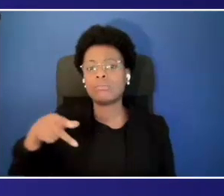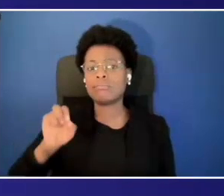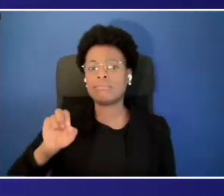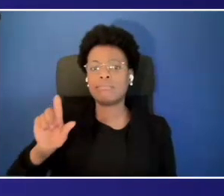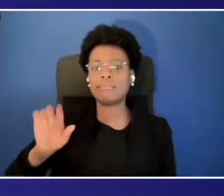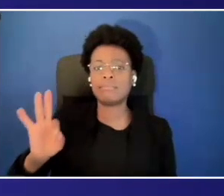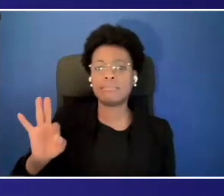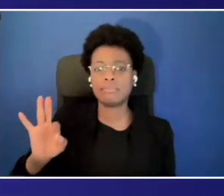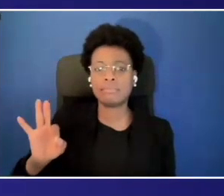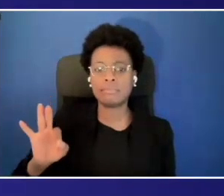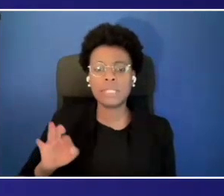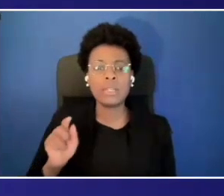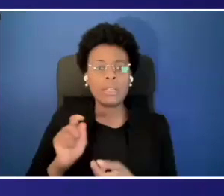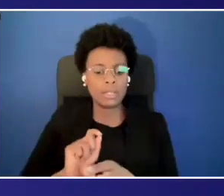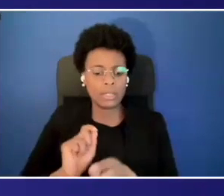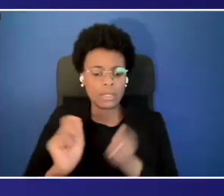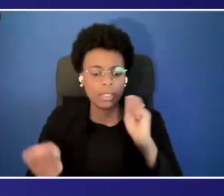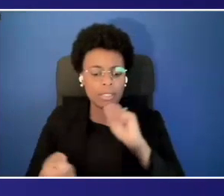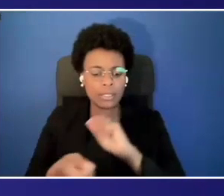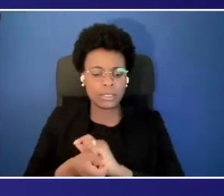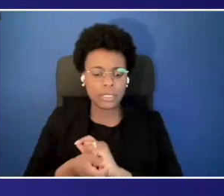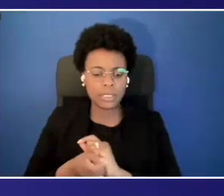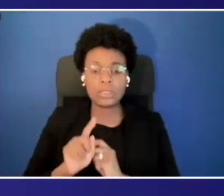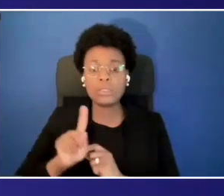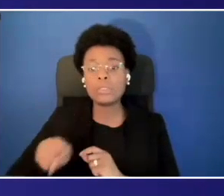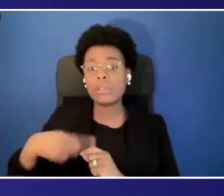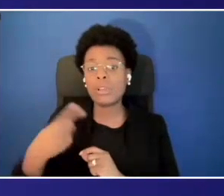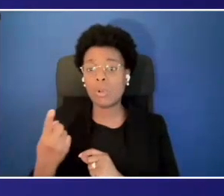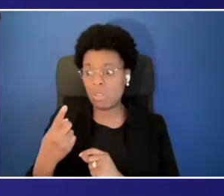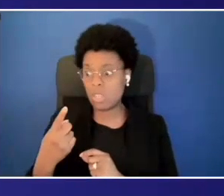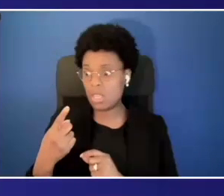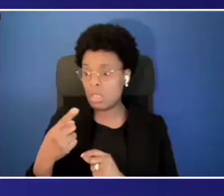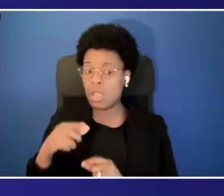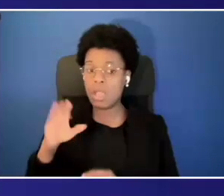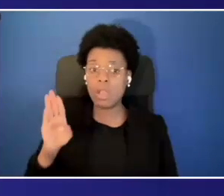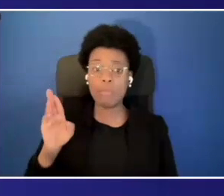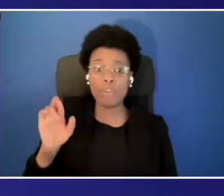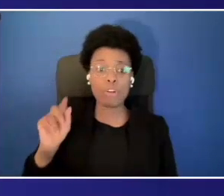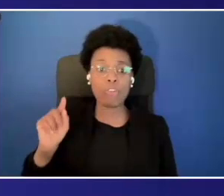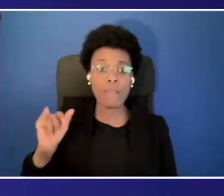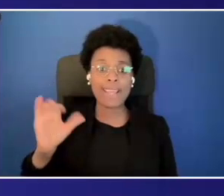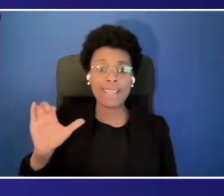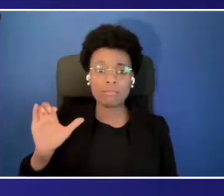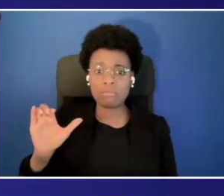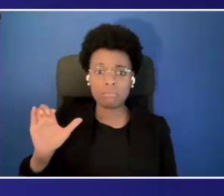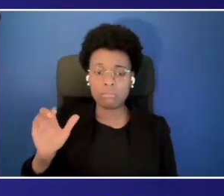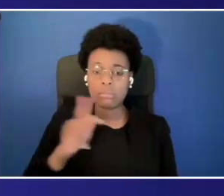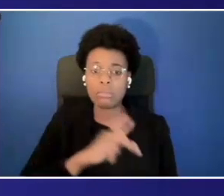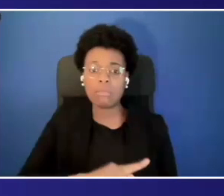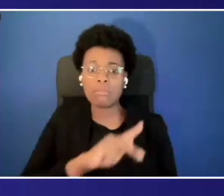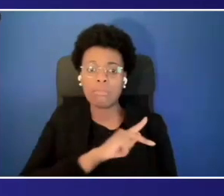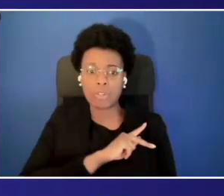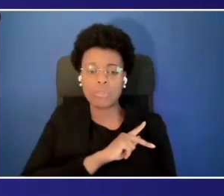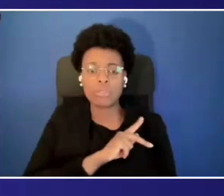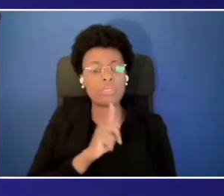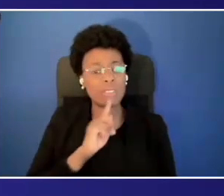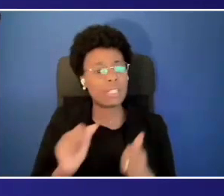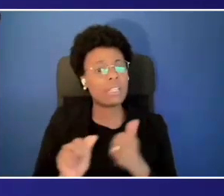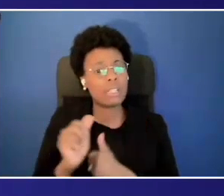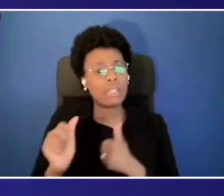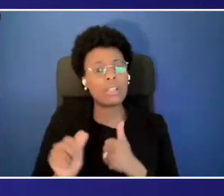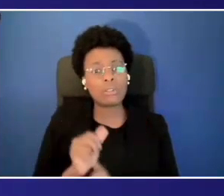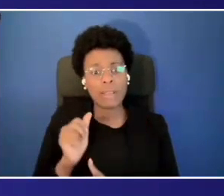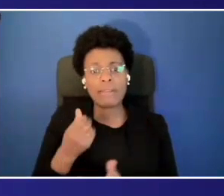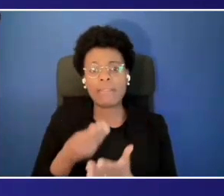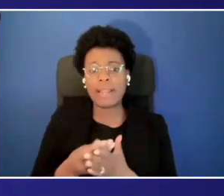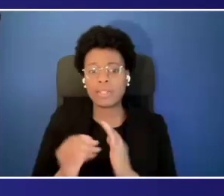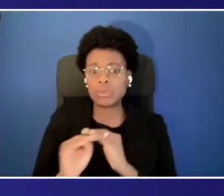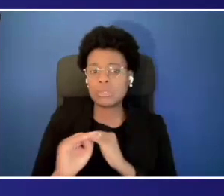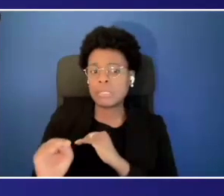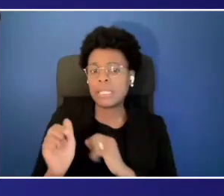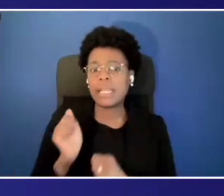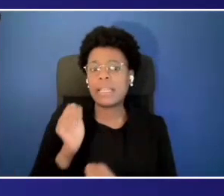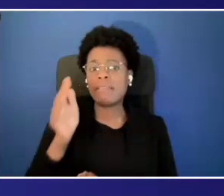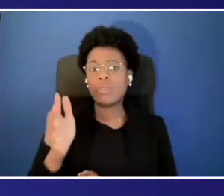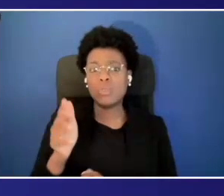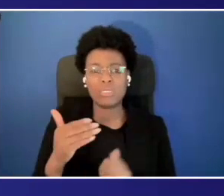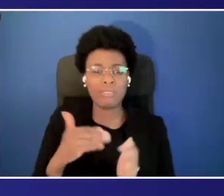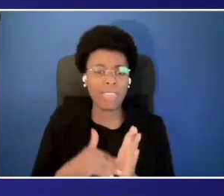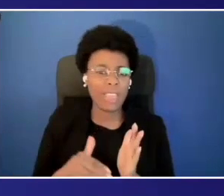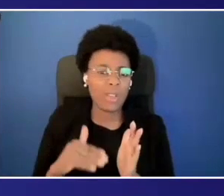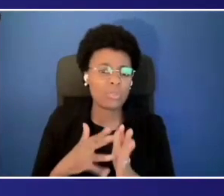These changes aren't just bureaucratic. They're deeply personal. They threaten financial stability and futures of thousands of Americans like me who chose purpose over profit.